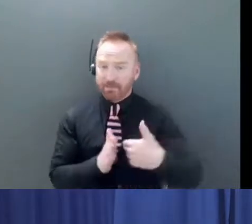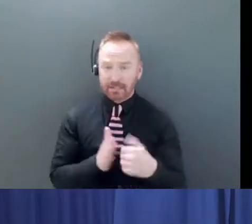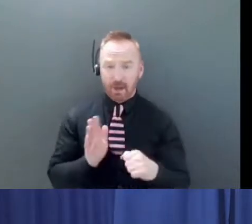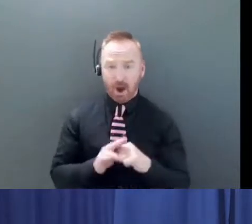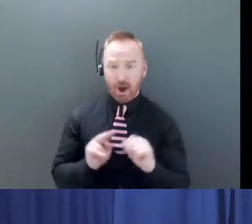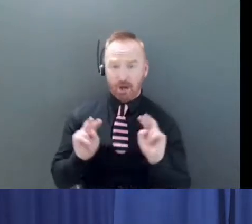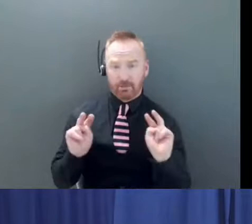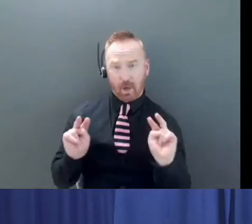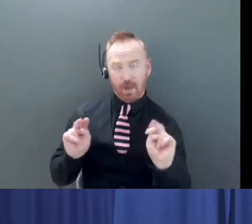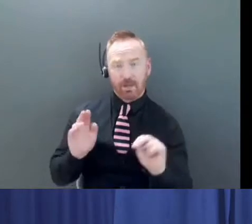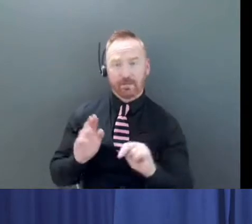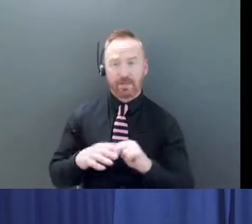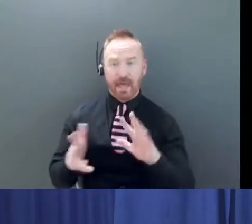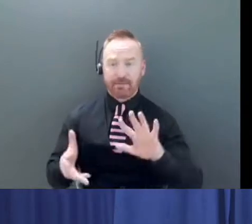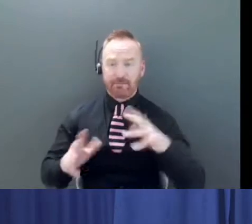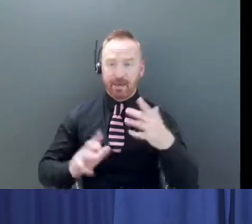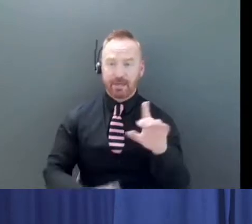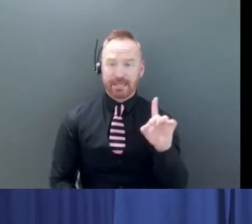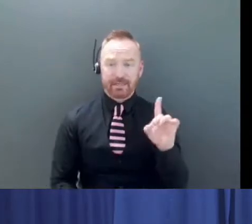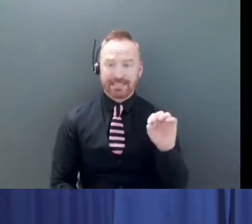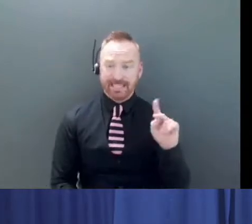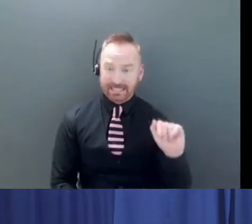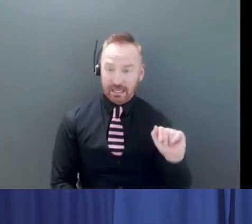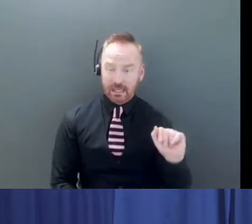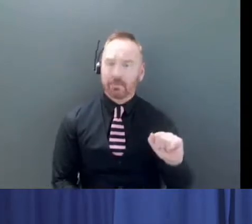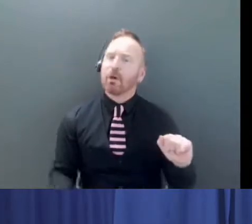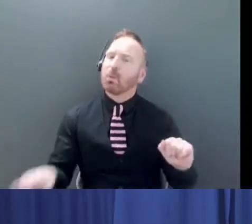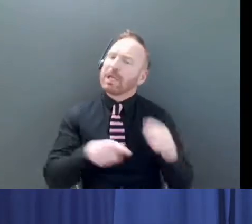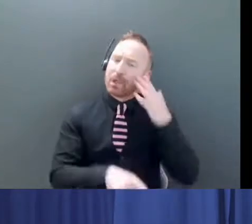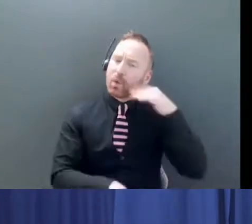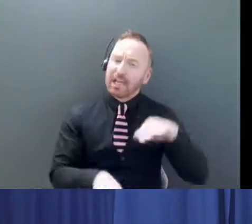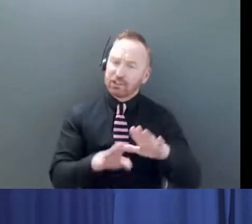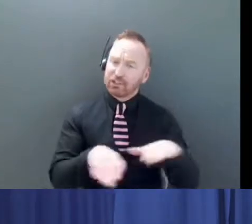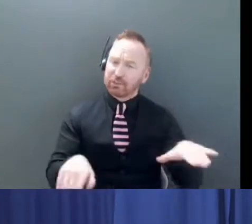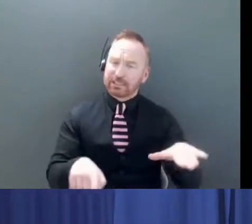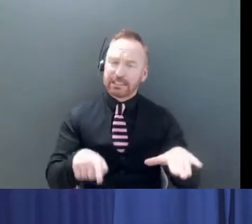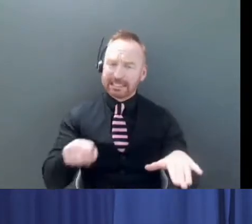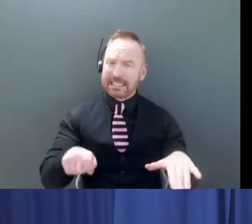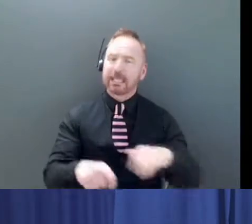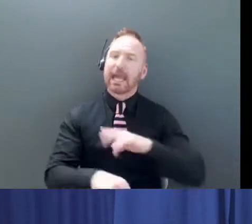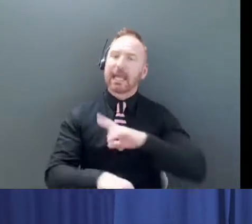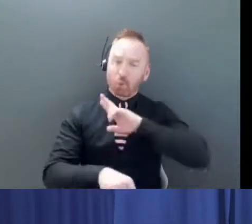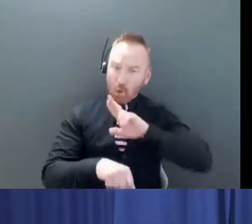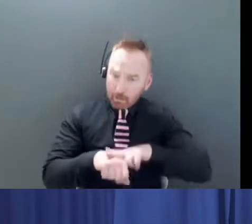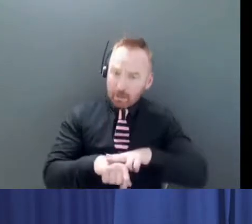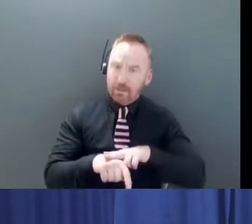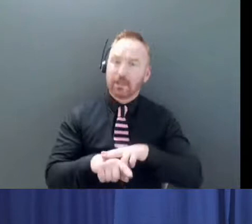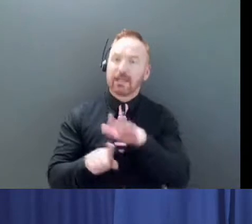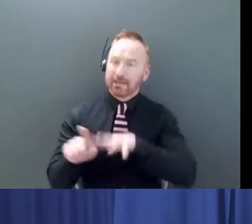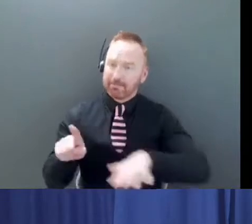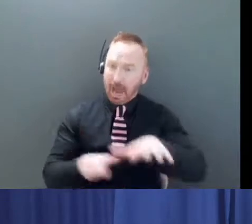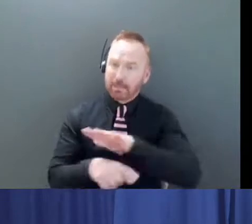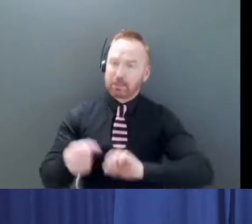children need to be in as normal an environment as possible to support successful learning,